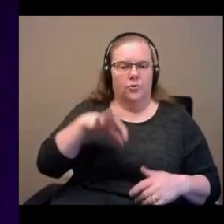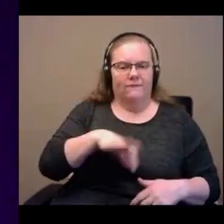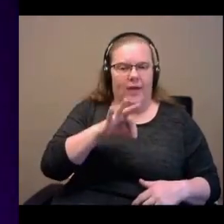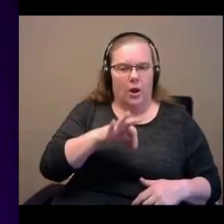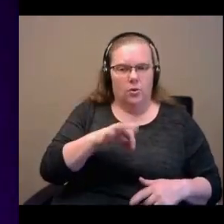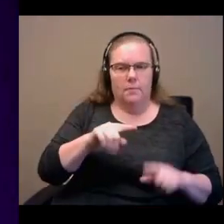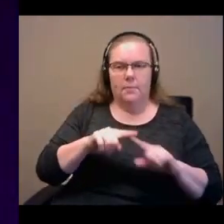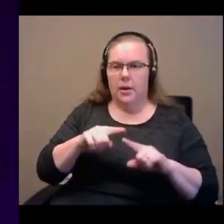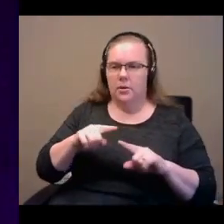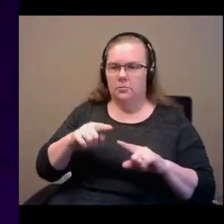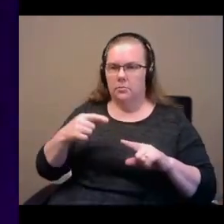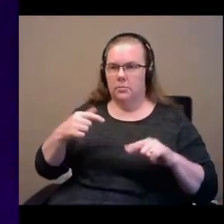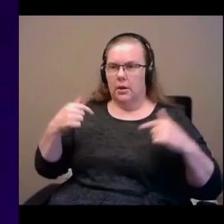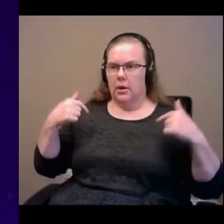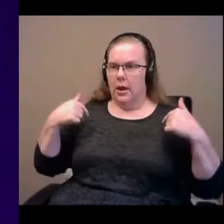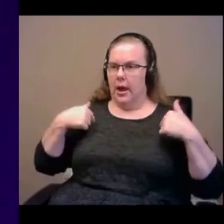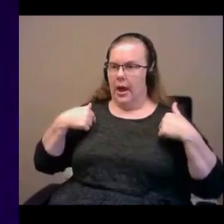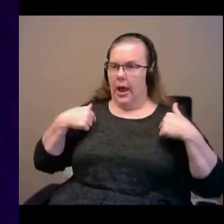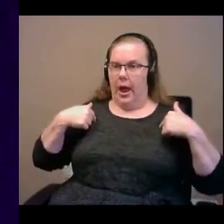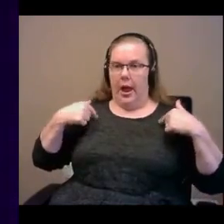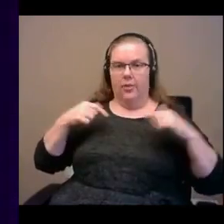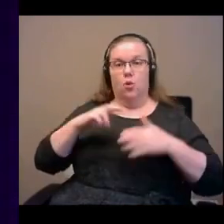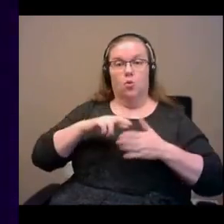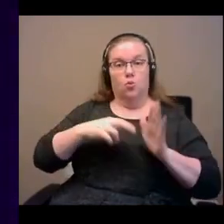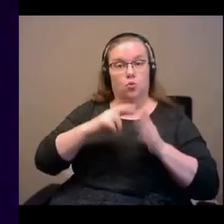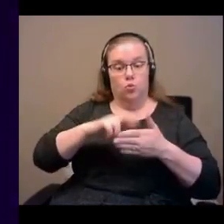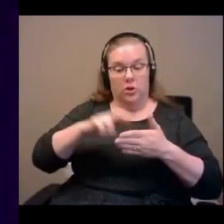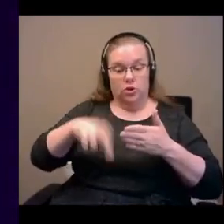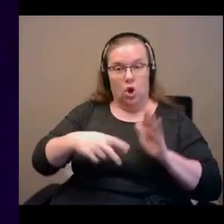I didn’t have anything to do with this.” And so we may, depending on the part that we’re talking